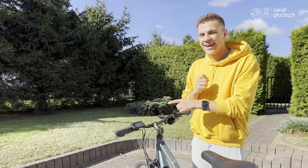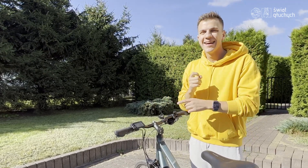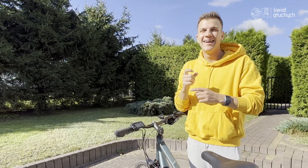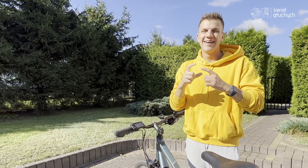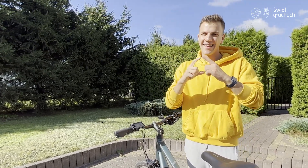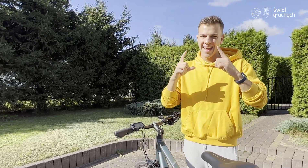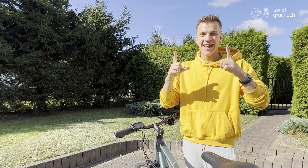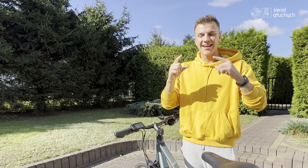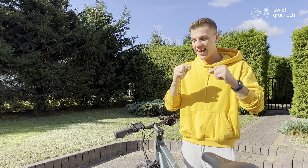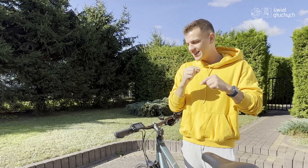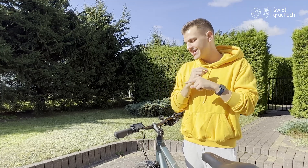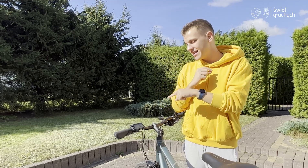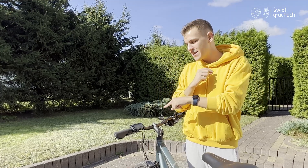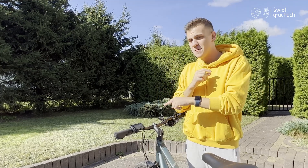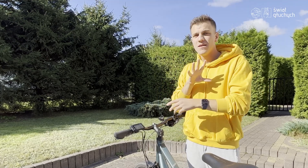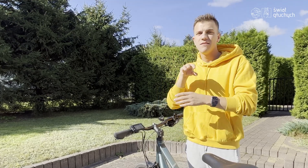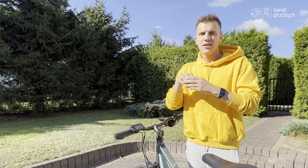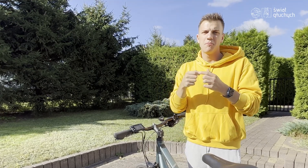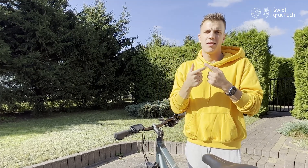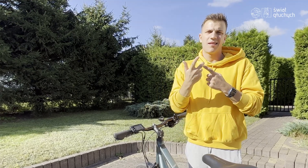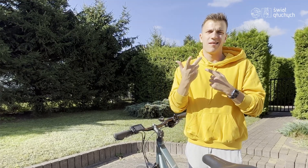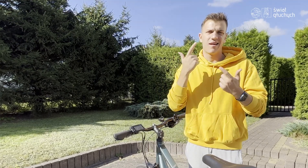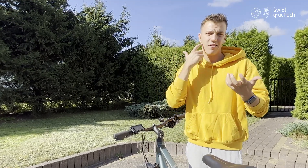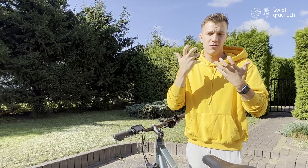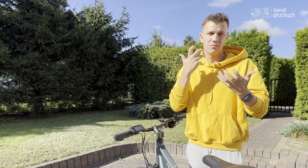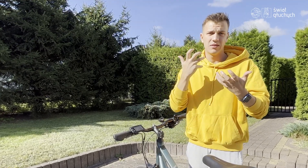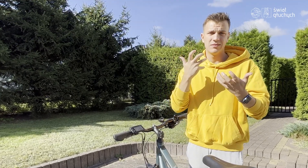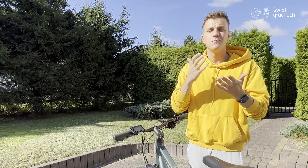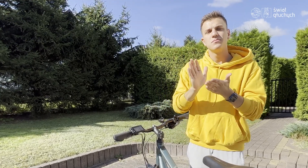This screen shows such information